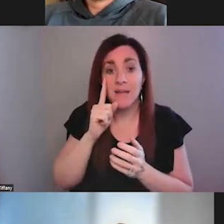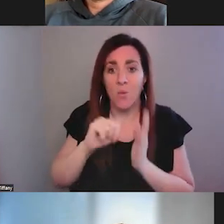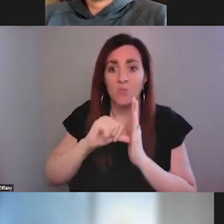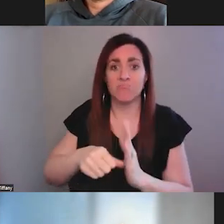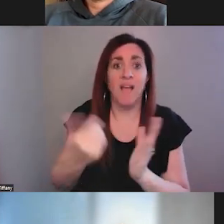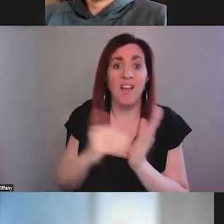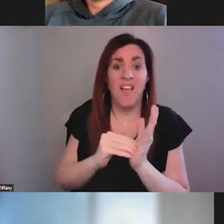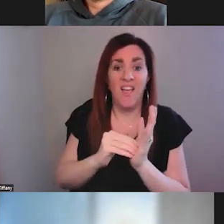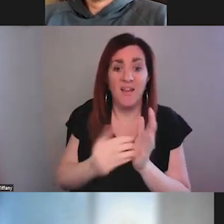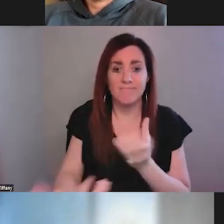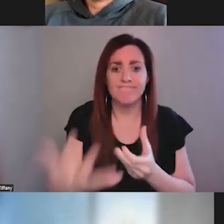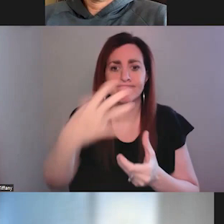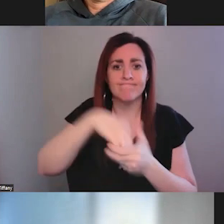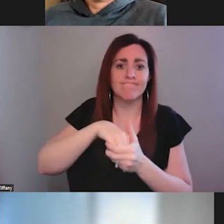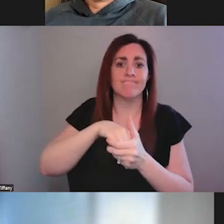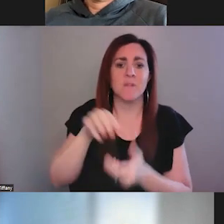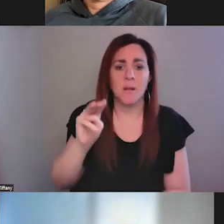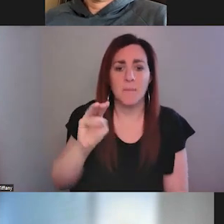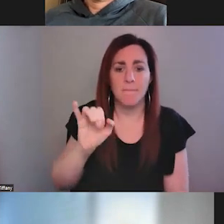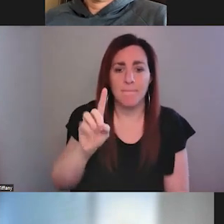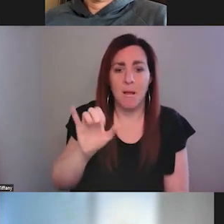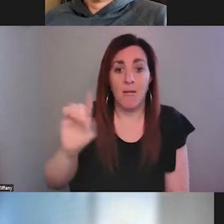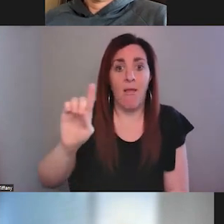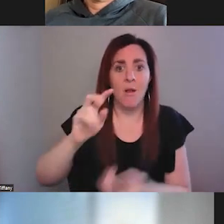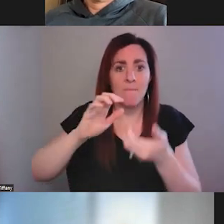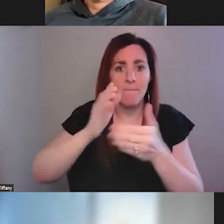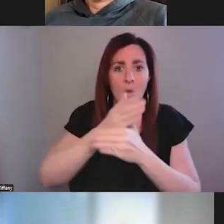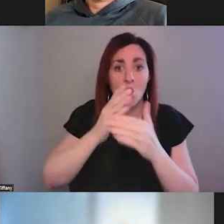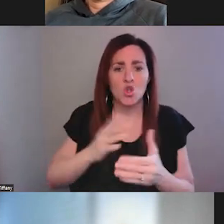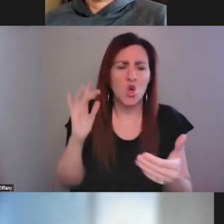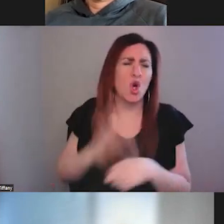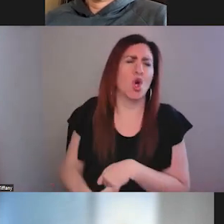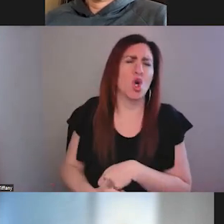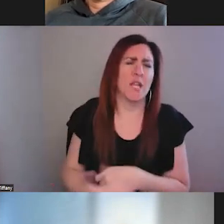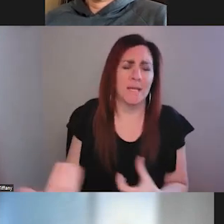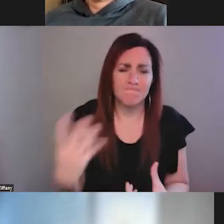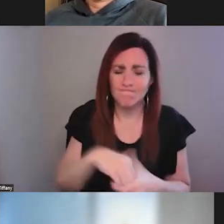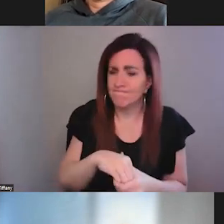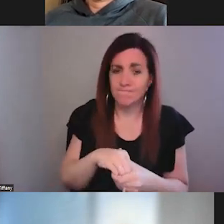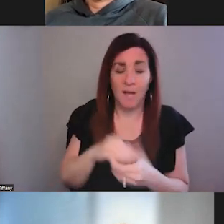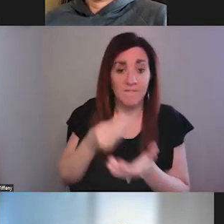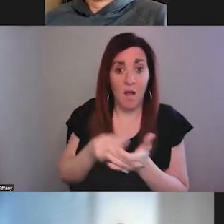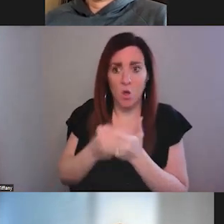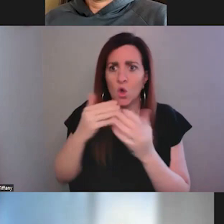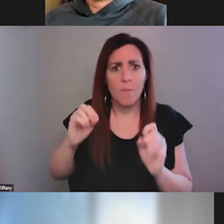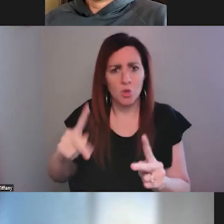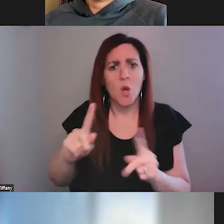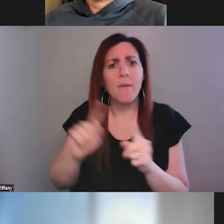THE MEDICAID PARTNERS EARLY AROUND THIS WORK IS KEY. FIE NANGSING WITH LOSING, BUT THERE ARE OTHER PLACES WHERE THEY CAN